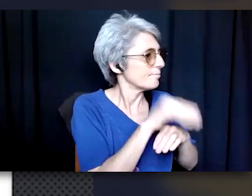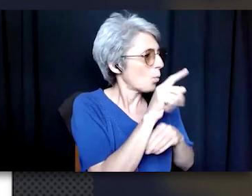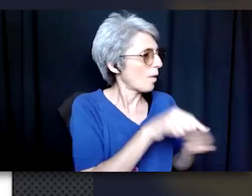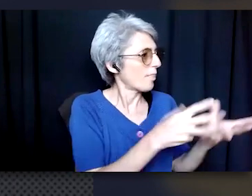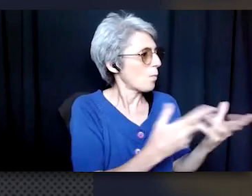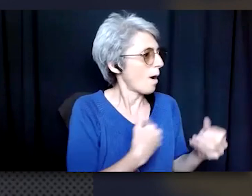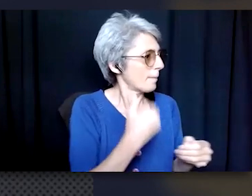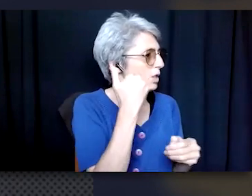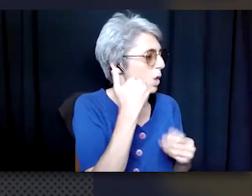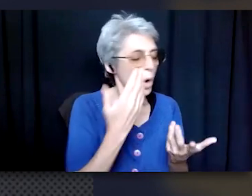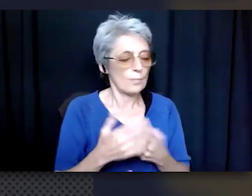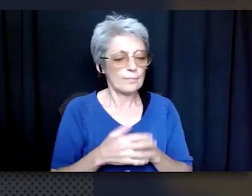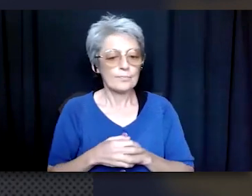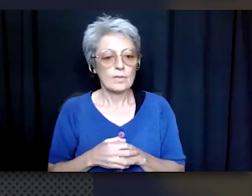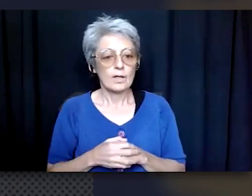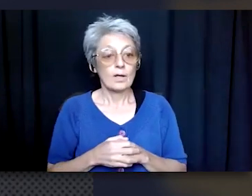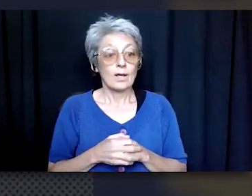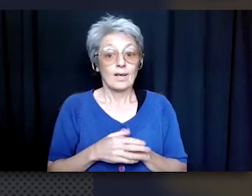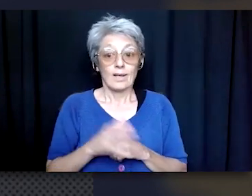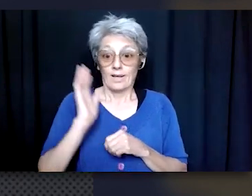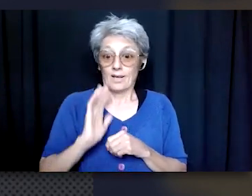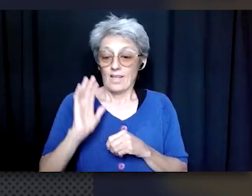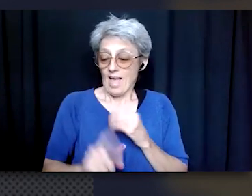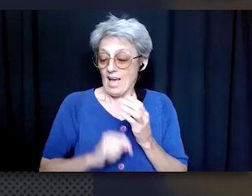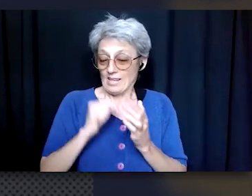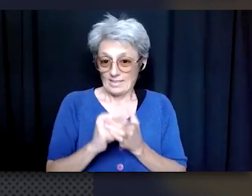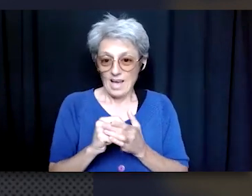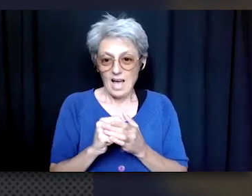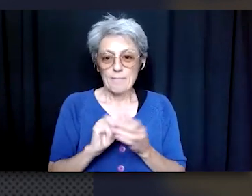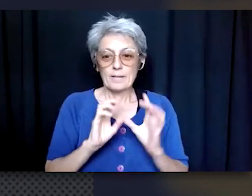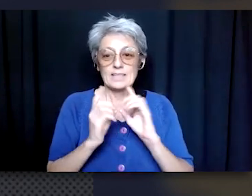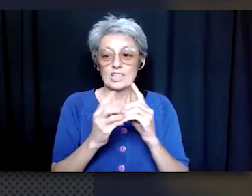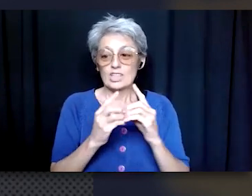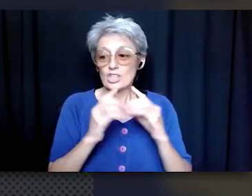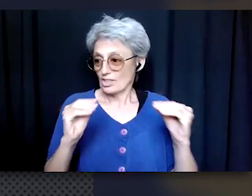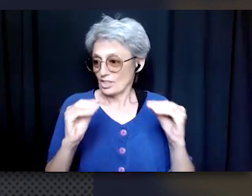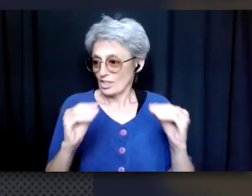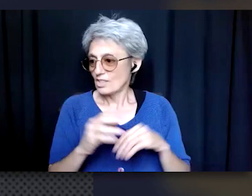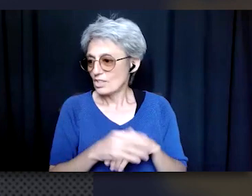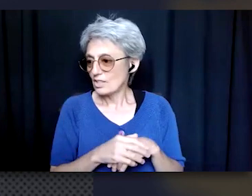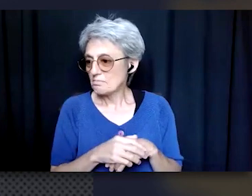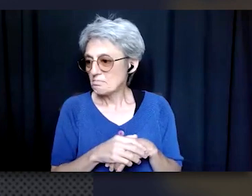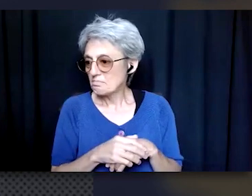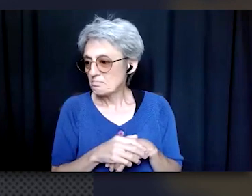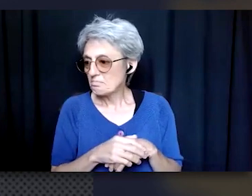dominant ethic of this era of digital education, and I would say it probably really kind of blew